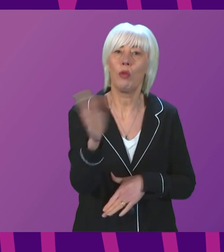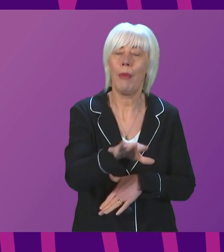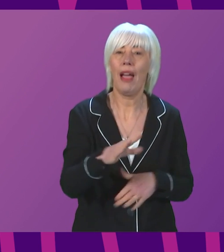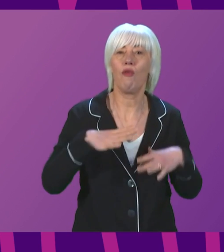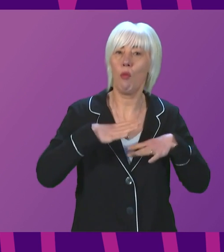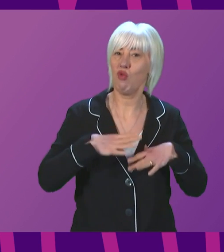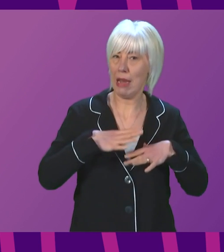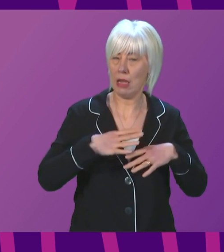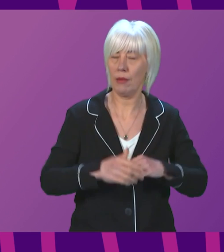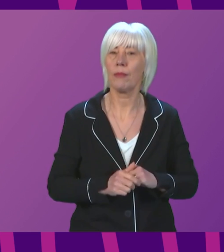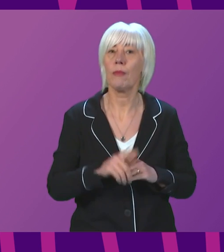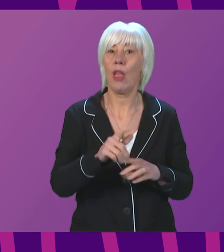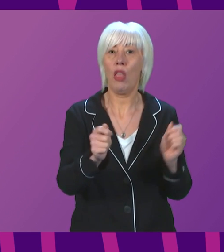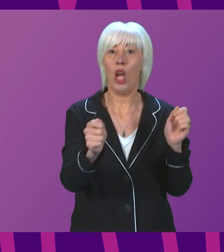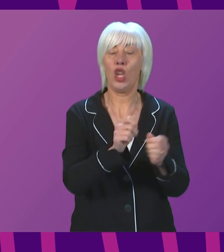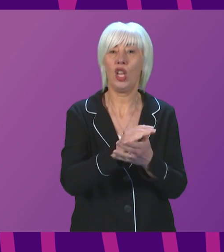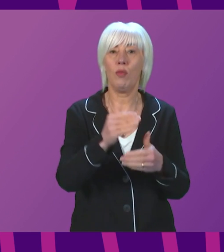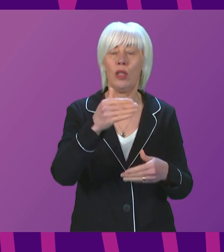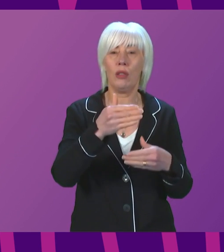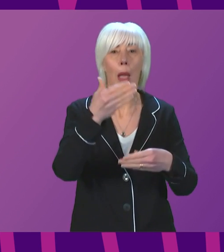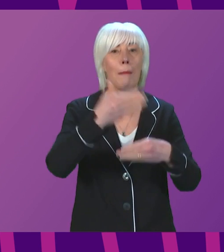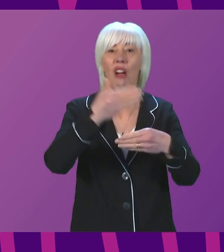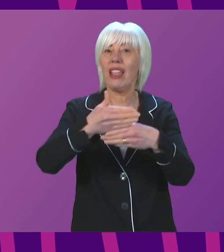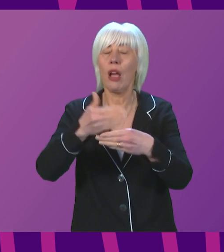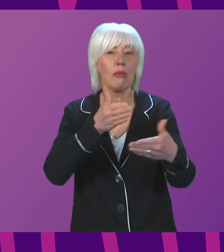That change will reduce barriers to communication in the classroom and reduce any wellbeing